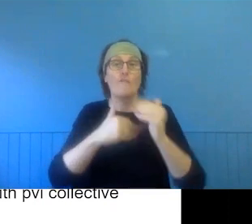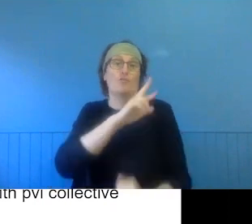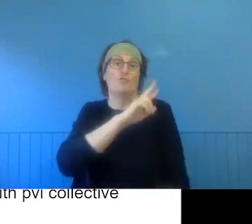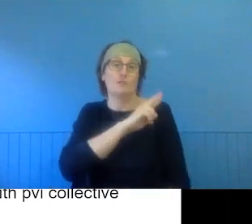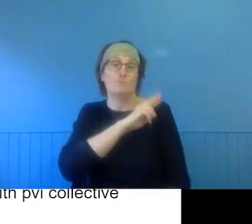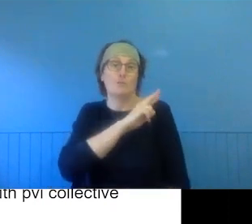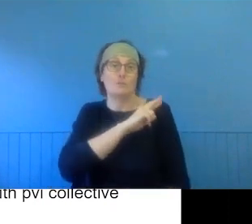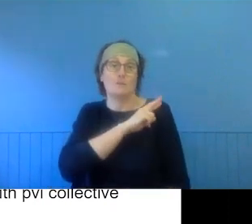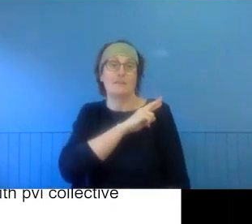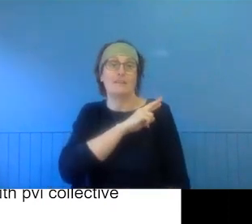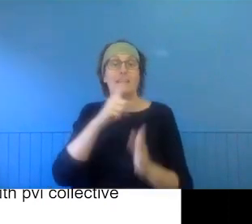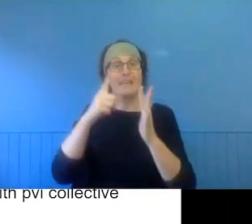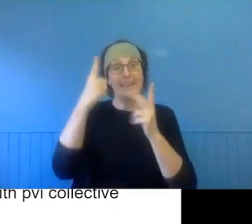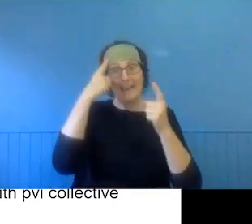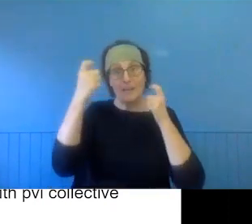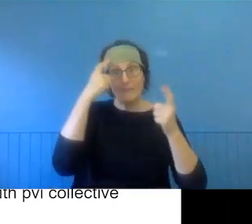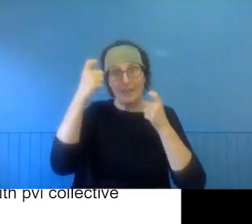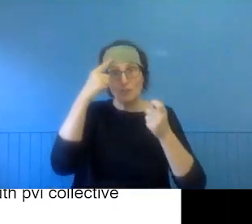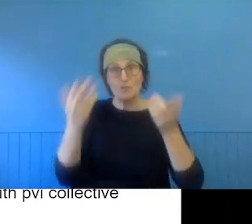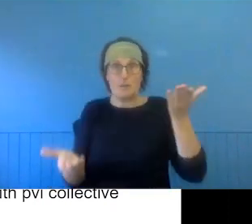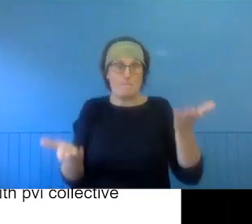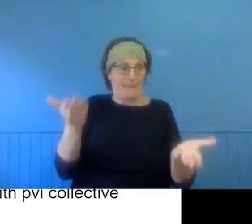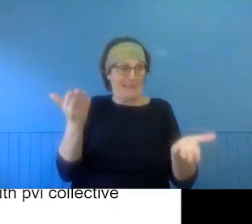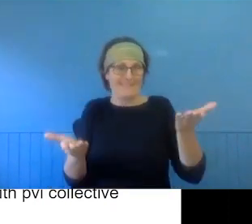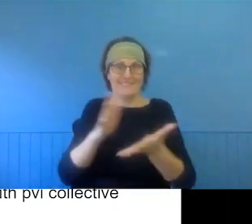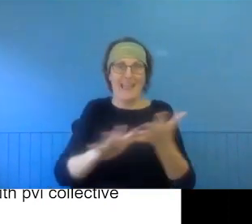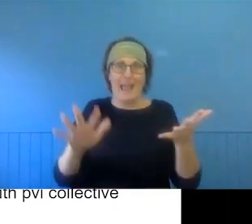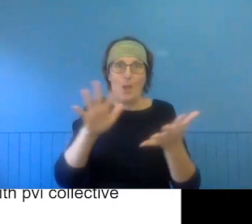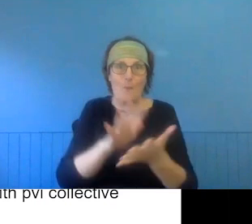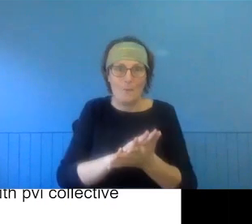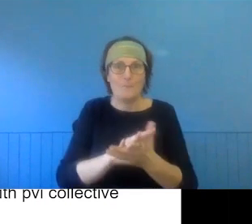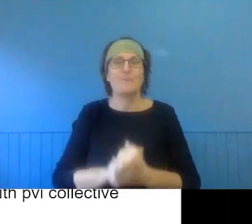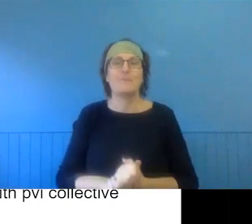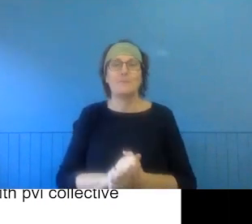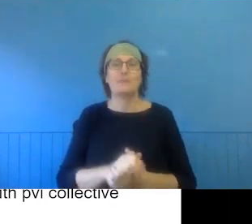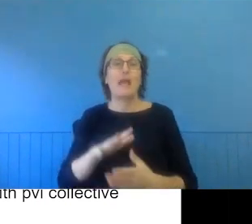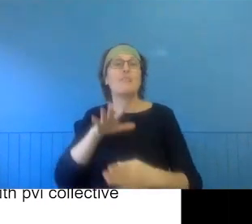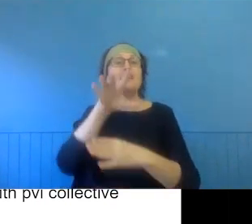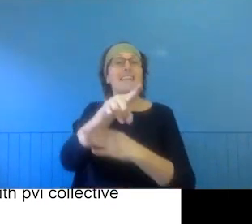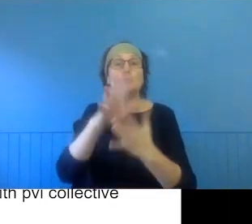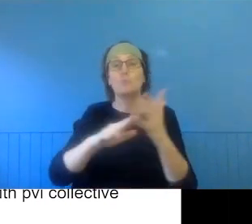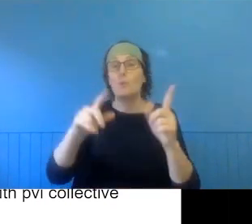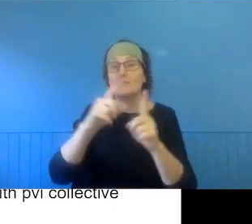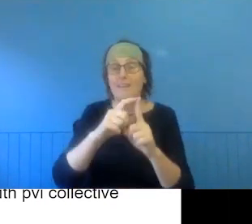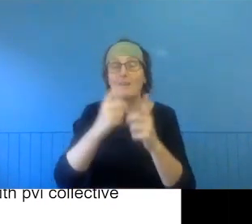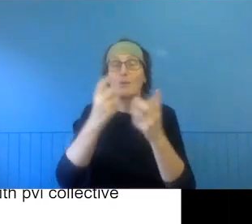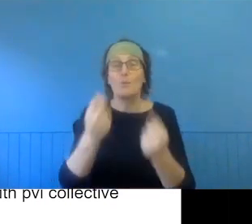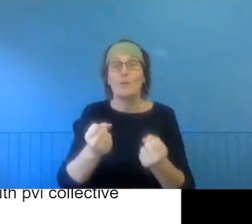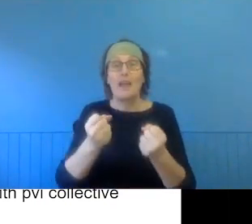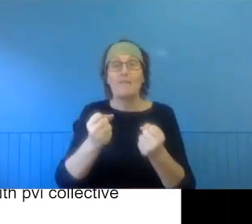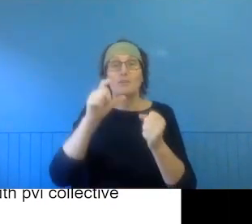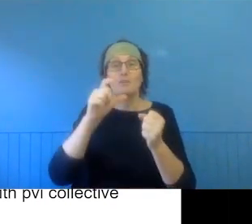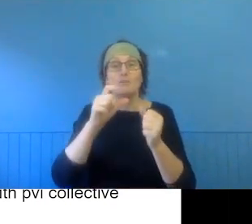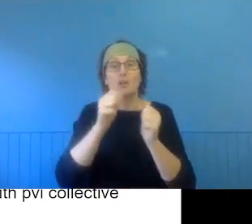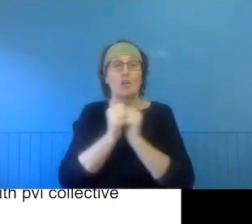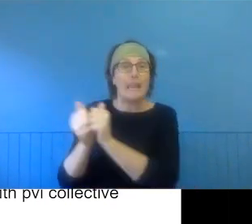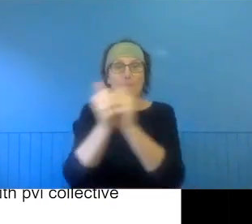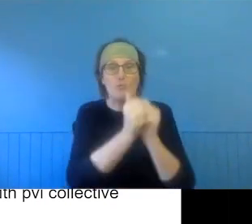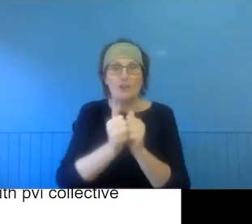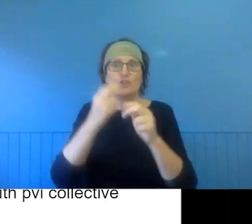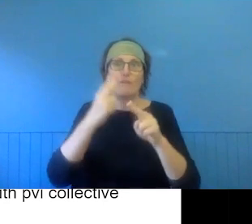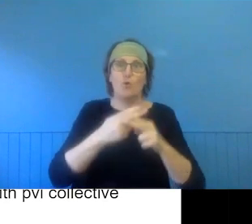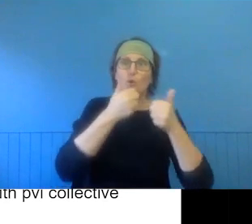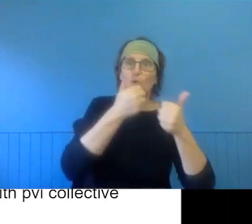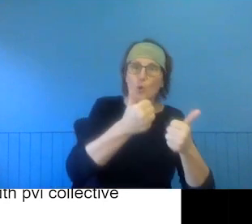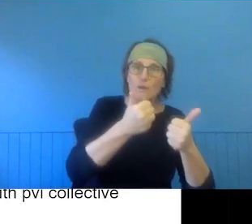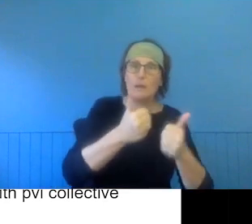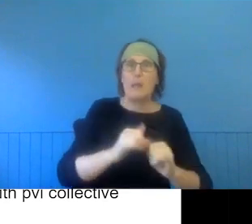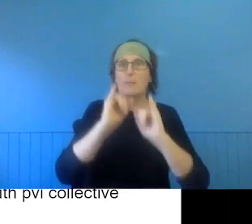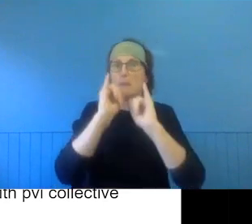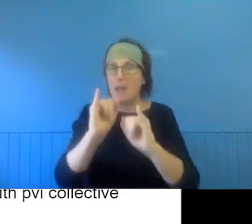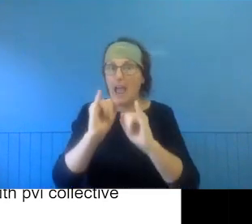Innovation in Unusual Times. Then on next Wednesday we have we the good, the bad and the ugly.